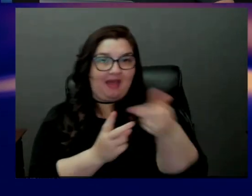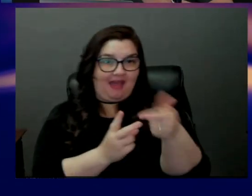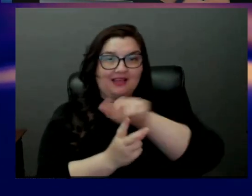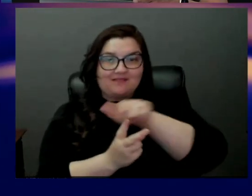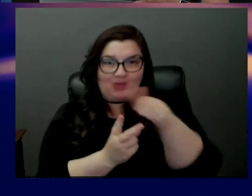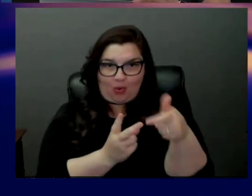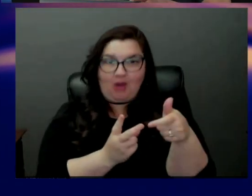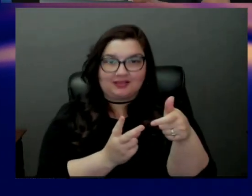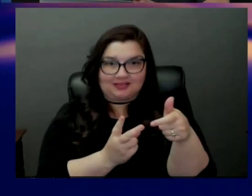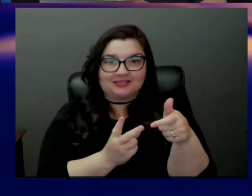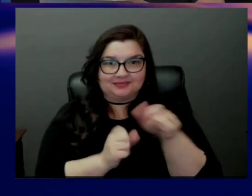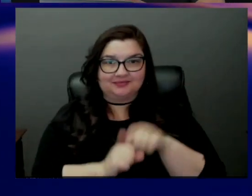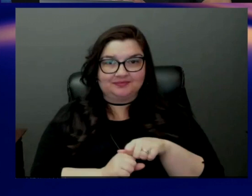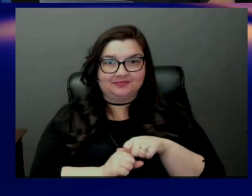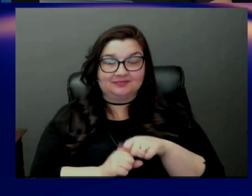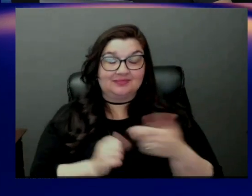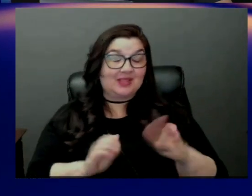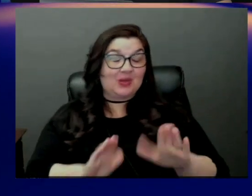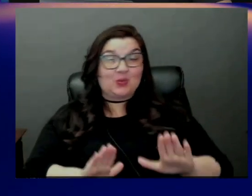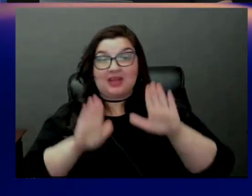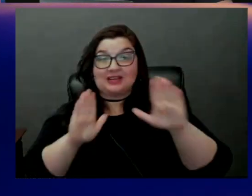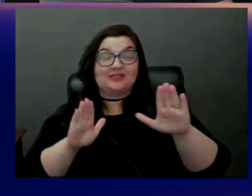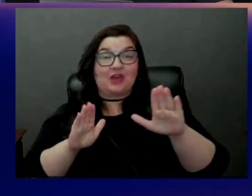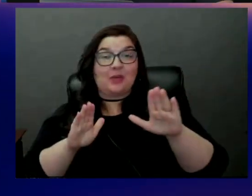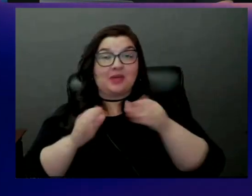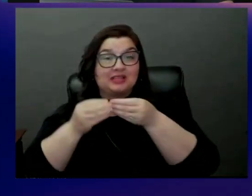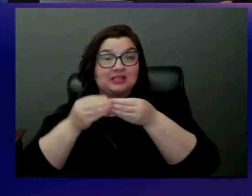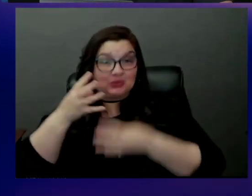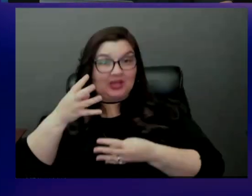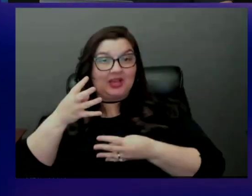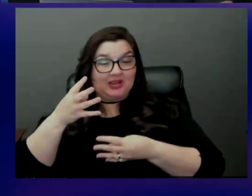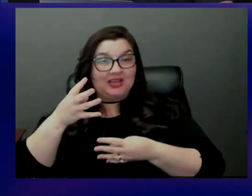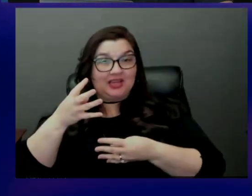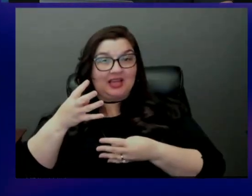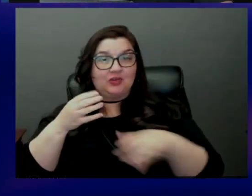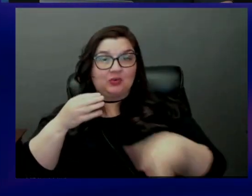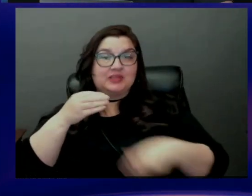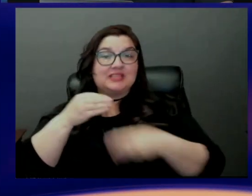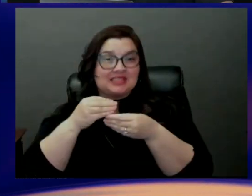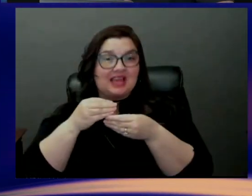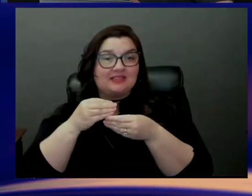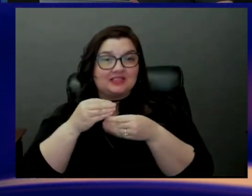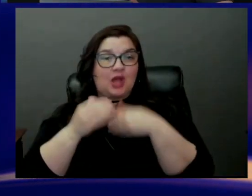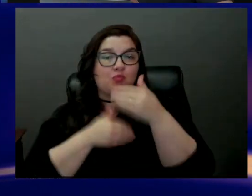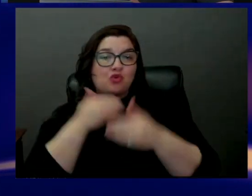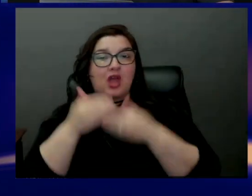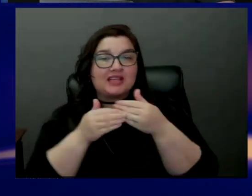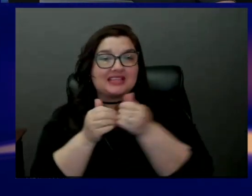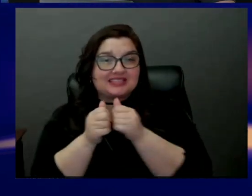the beauty about the query language that we've got added here is something known as Piped Processing Language Or PPL.